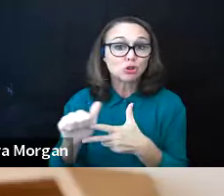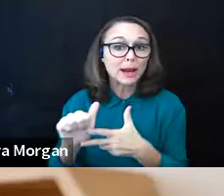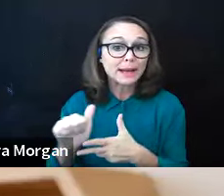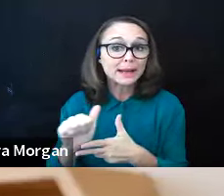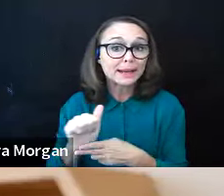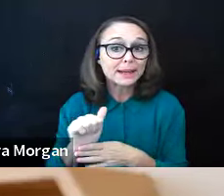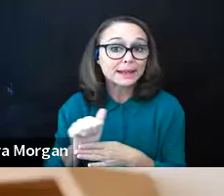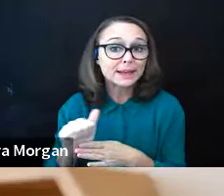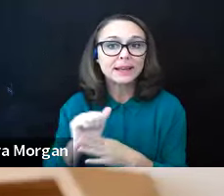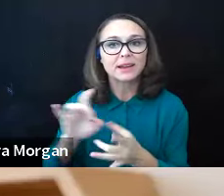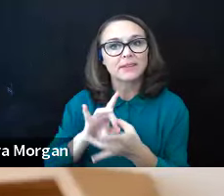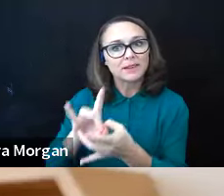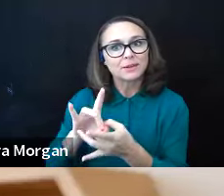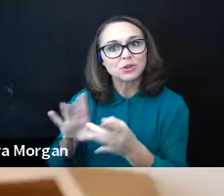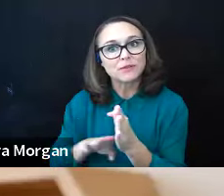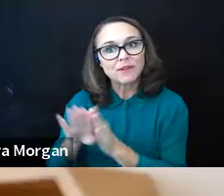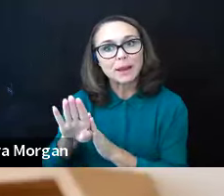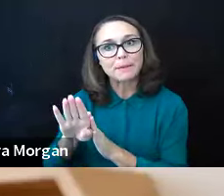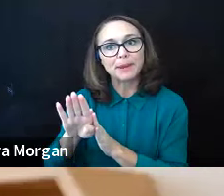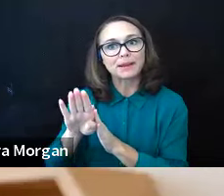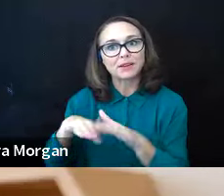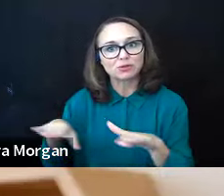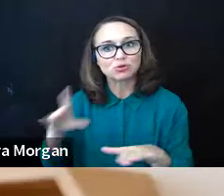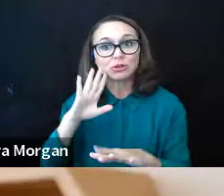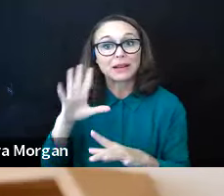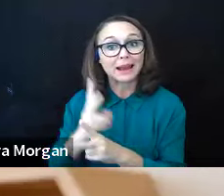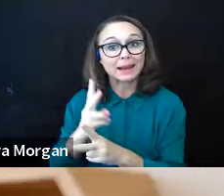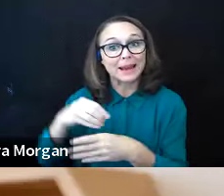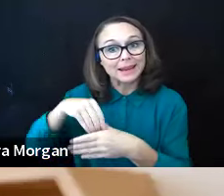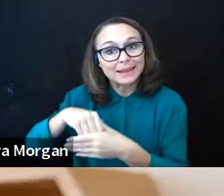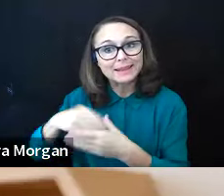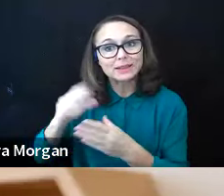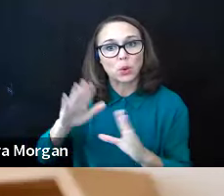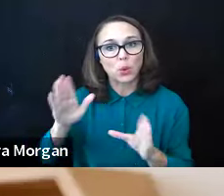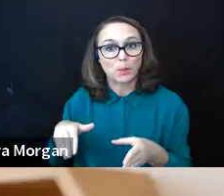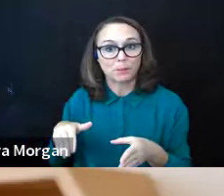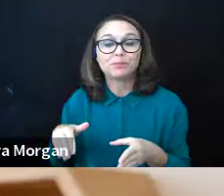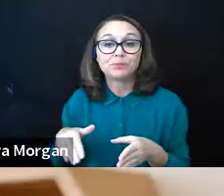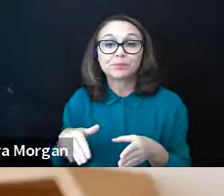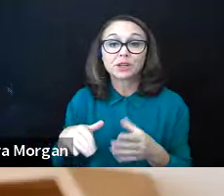care to families in their homes. These programs have been shown to reduce child abuse and neglect